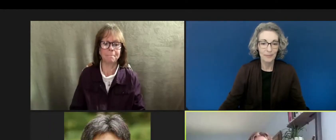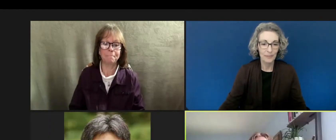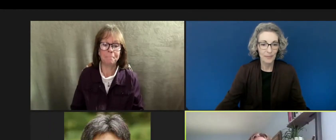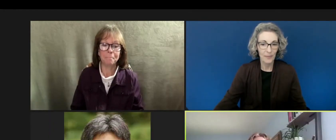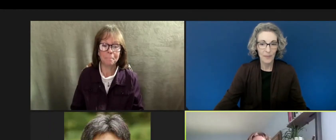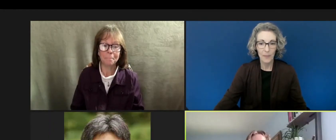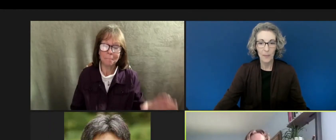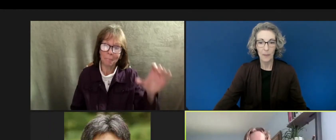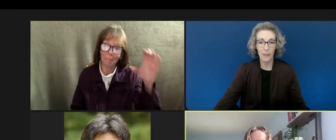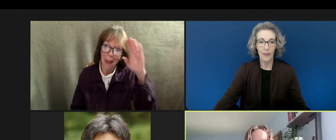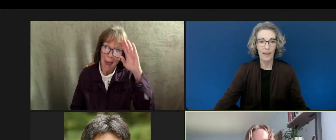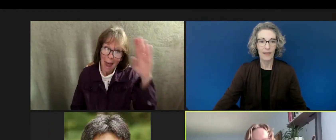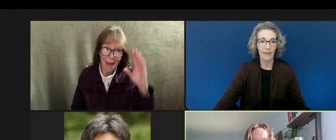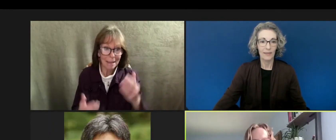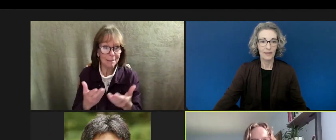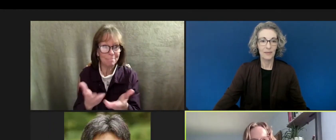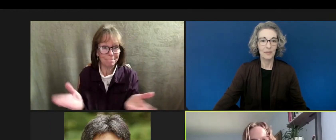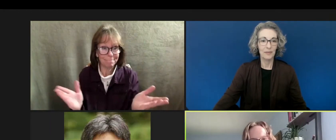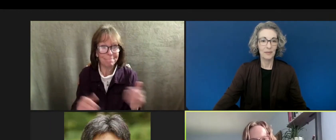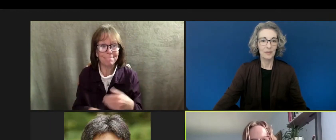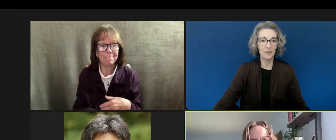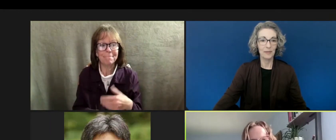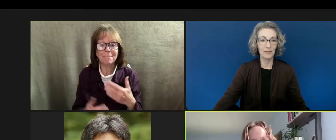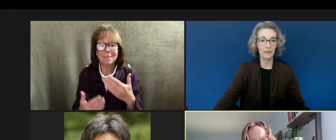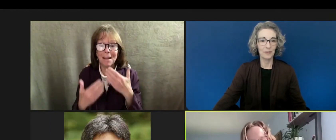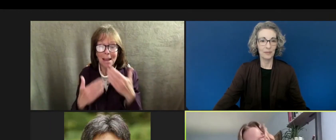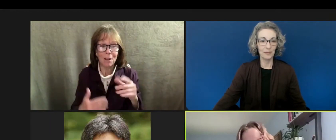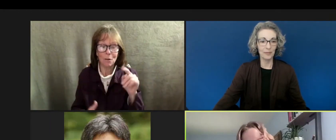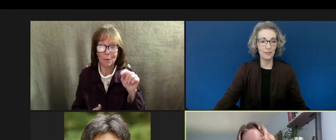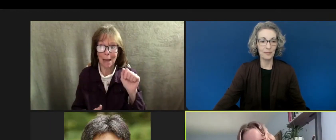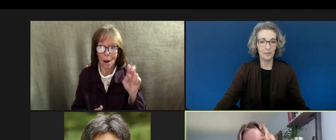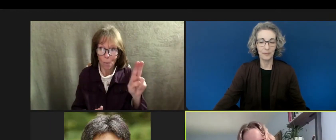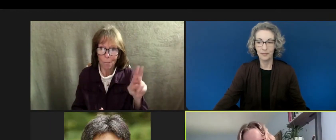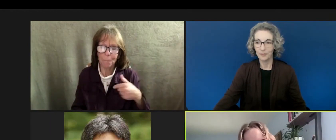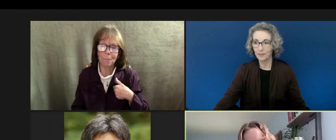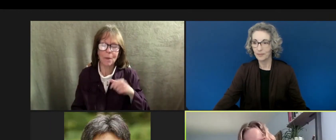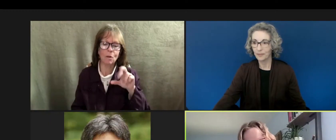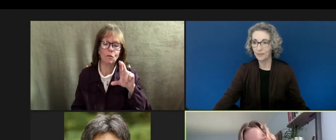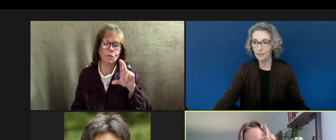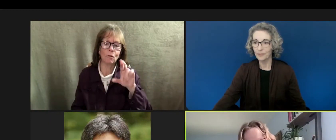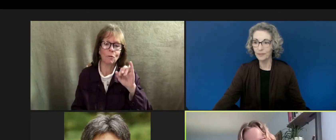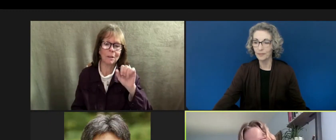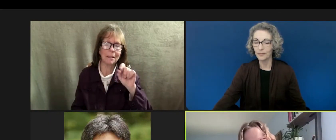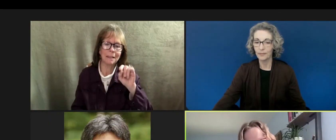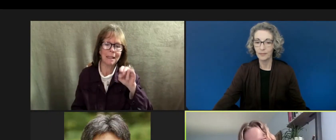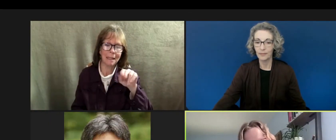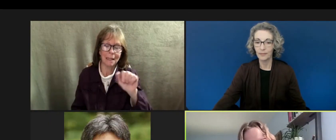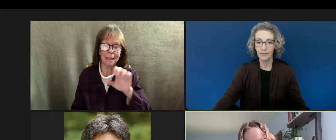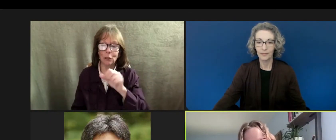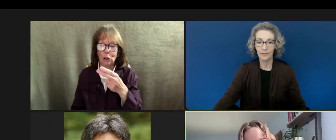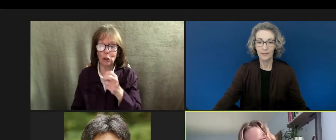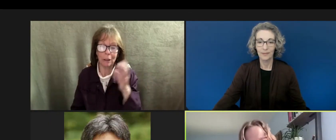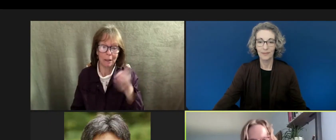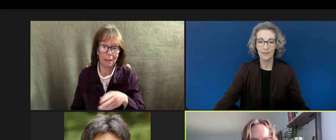Hi everyone, thanks so much, Tal. My name is Christina, my pronouns are she and they, and I'm so